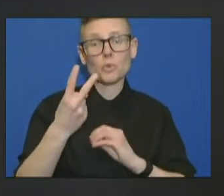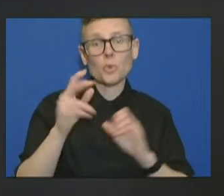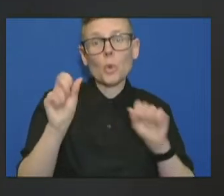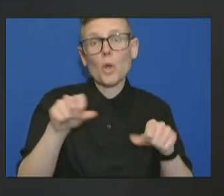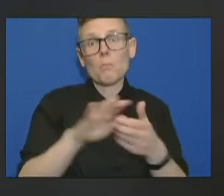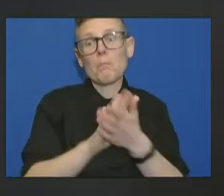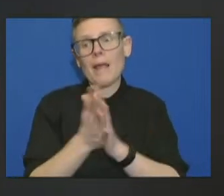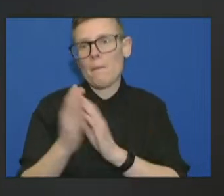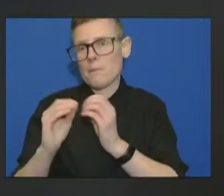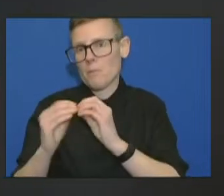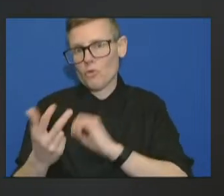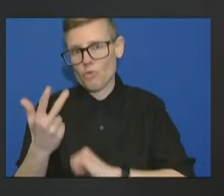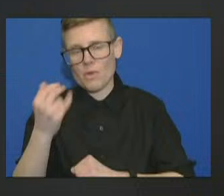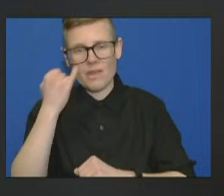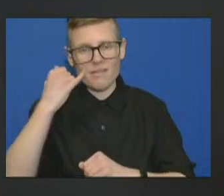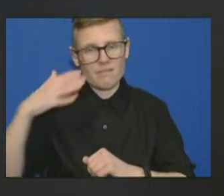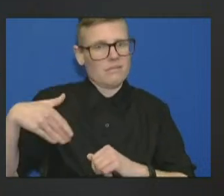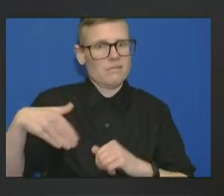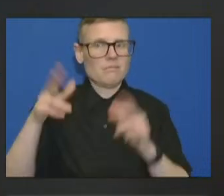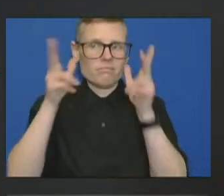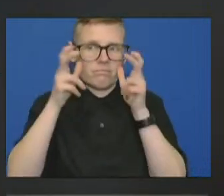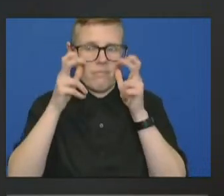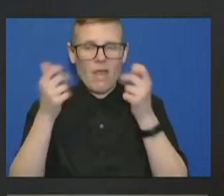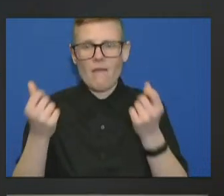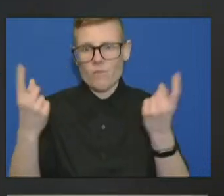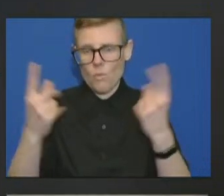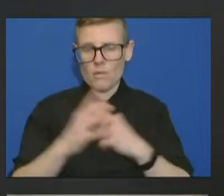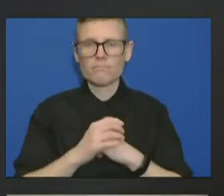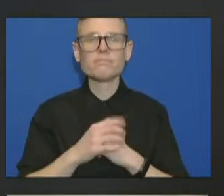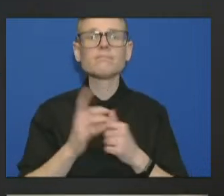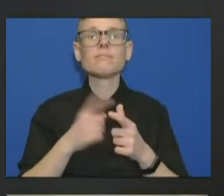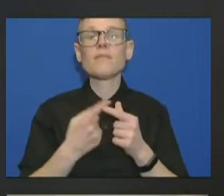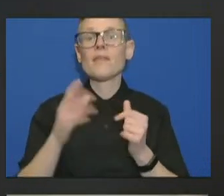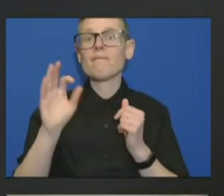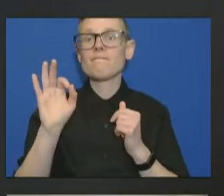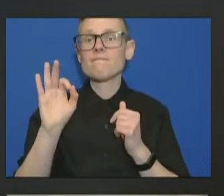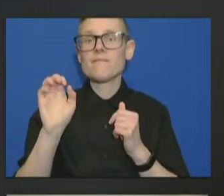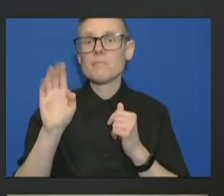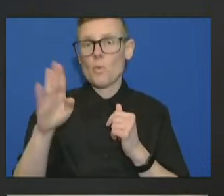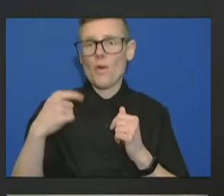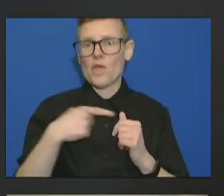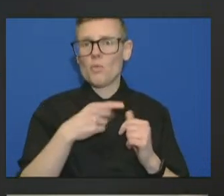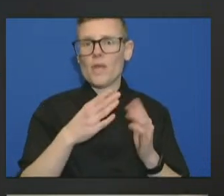budget, but that number two could become number three. If we